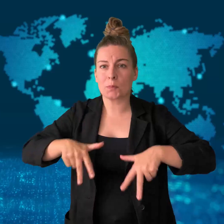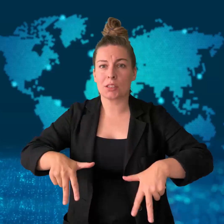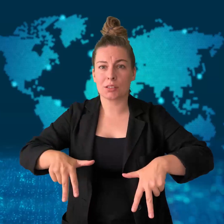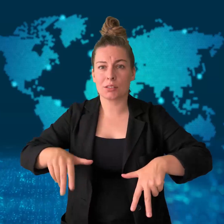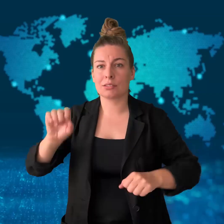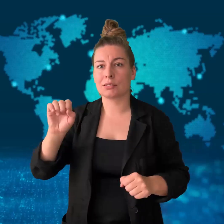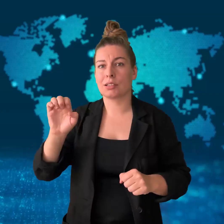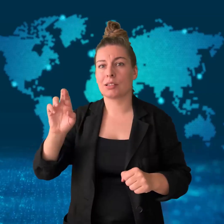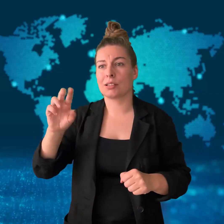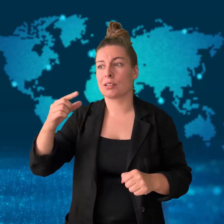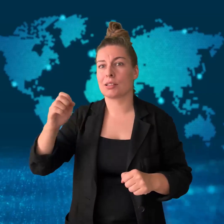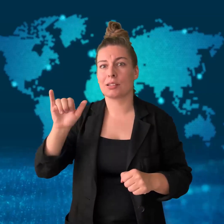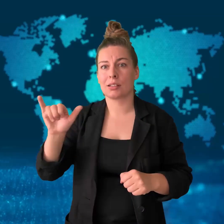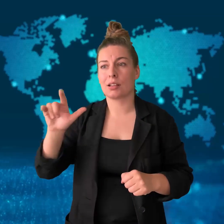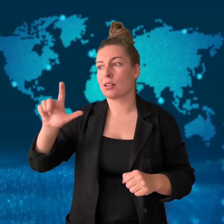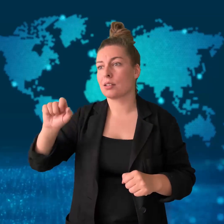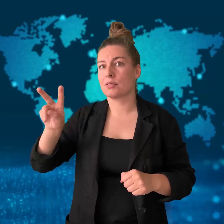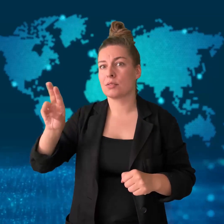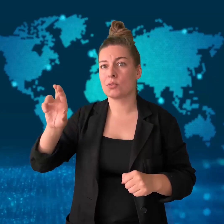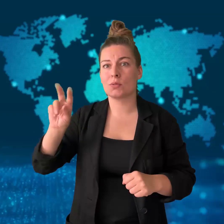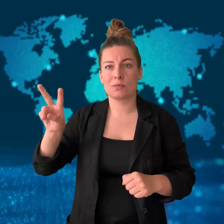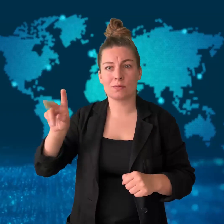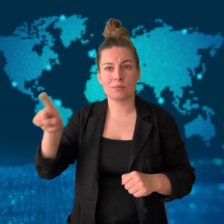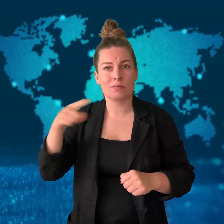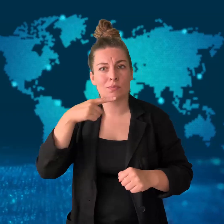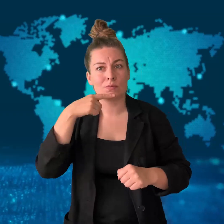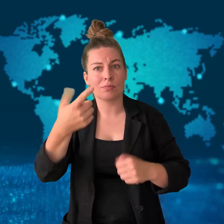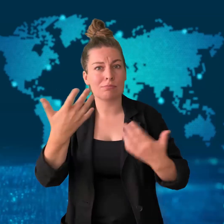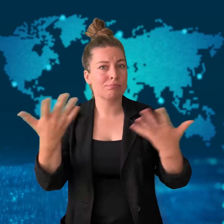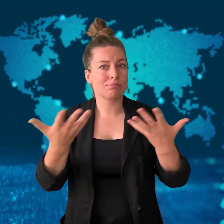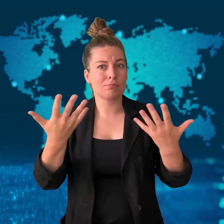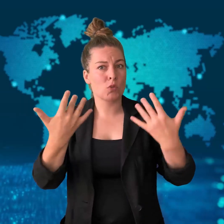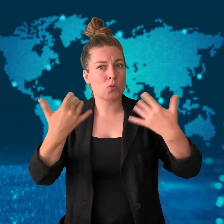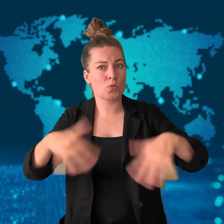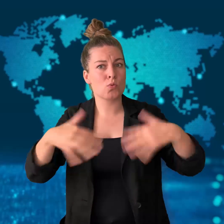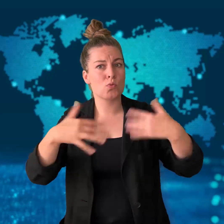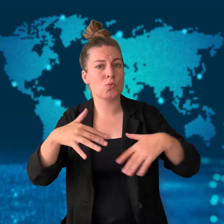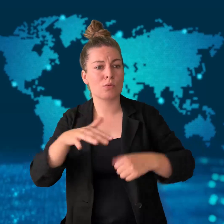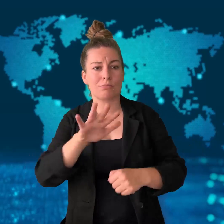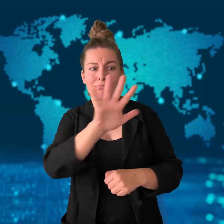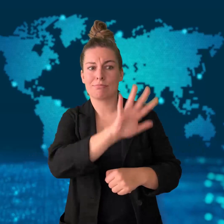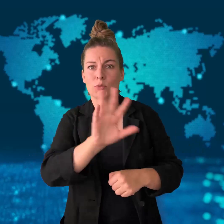Foreign Minister, Sergey Lavrov, was speaking